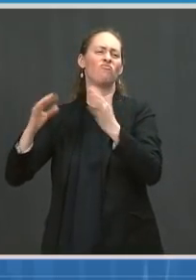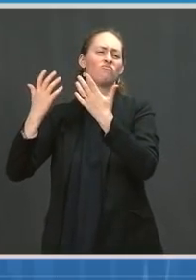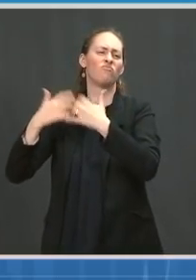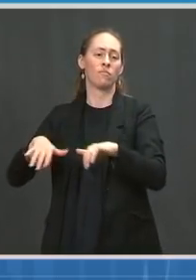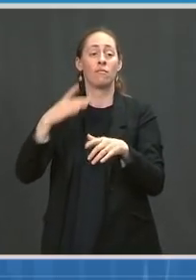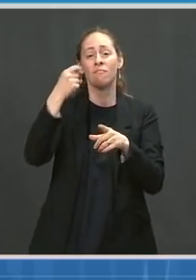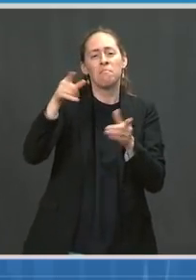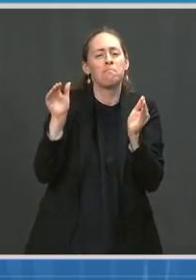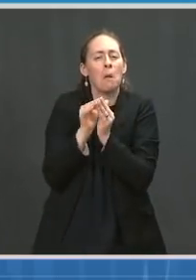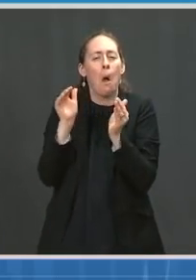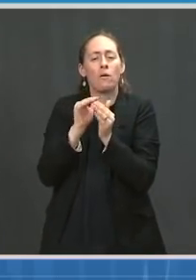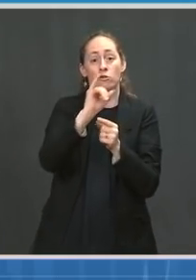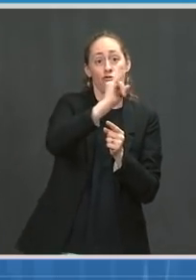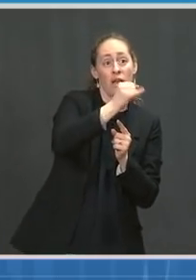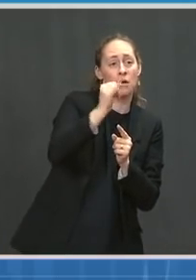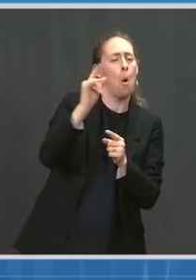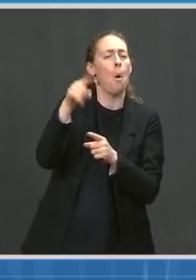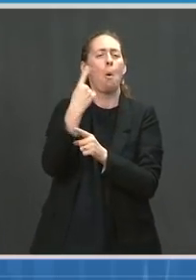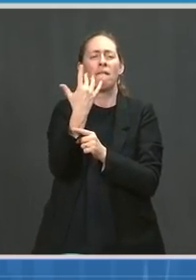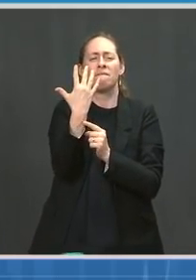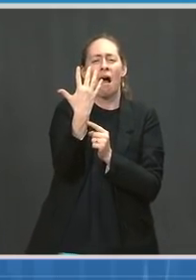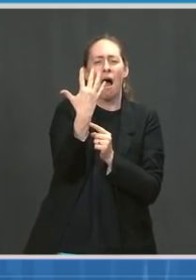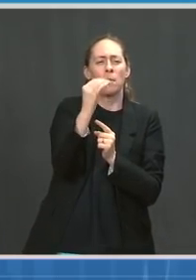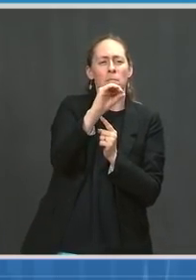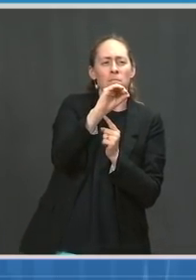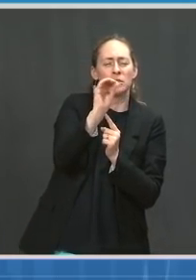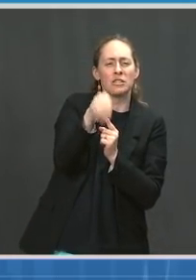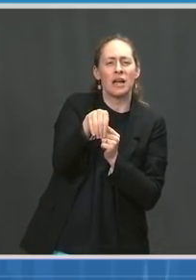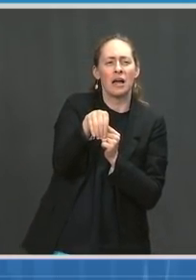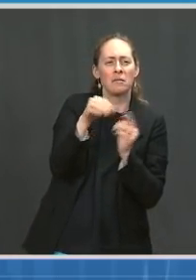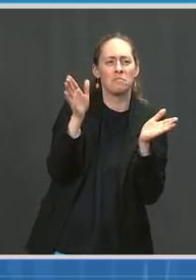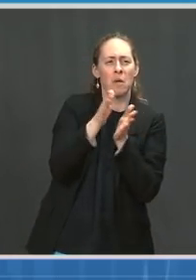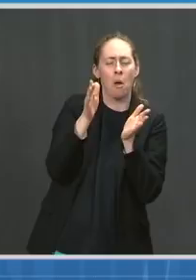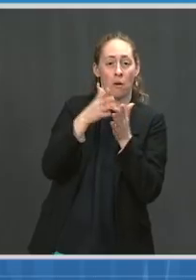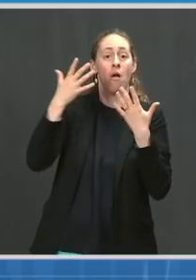than 190 million recorded shots in the arms in the U.S. to date.